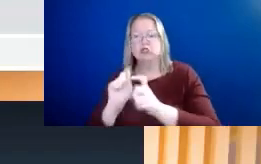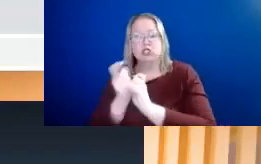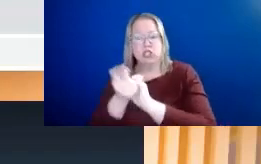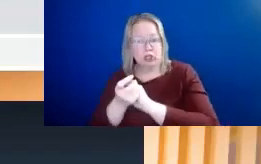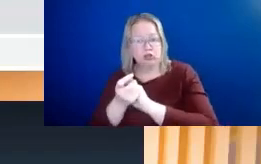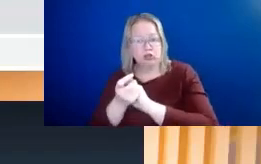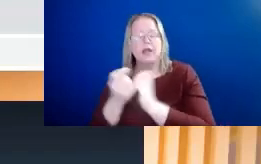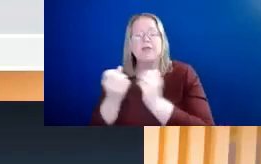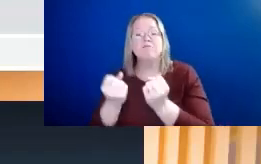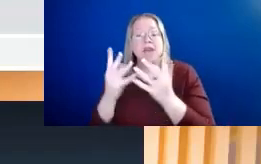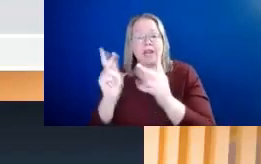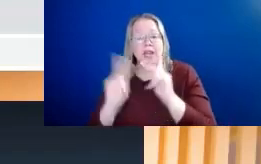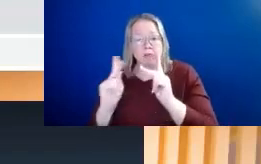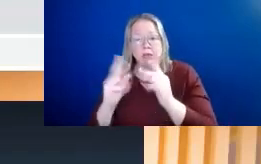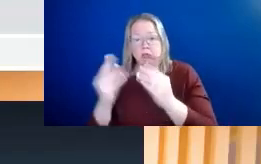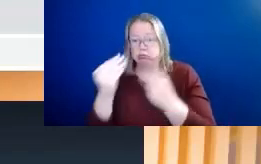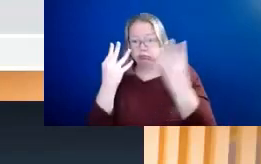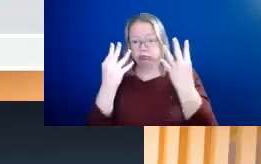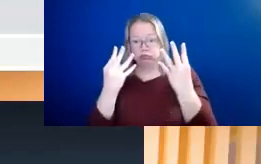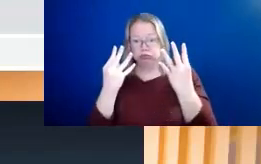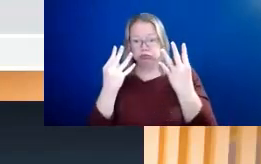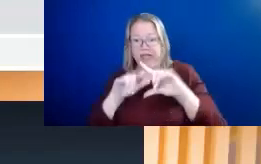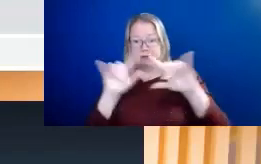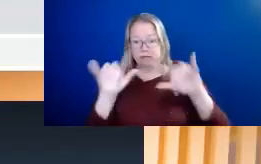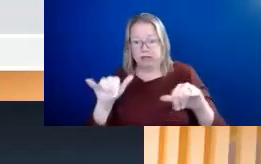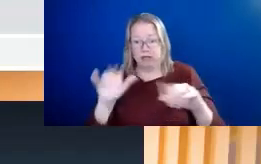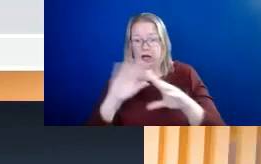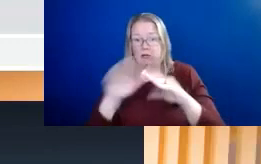12:24:48 people on camera 12:24:53 and you are all interacting with one